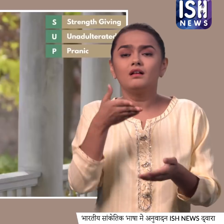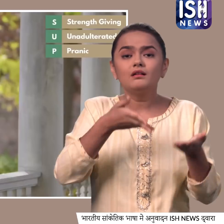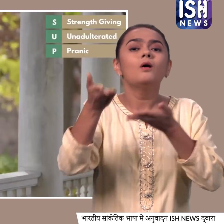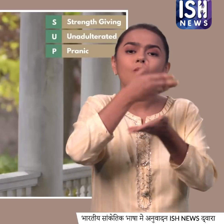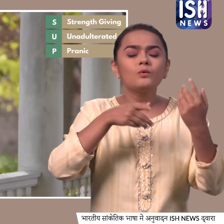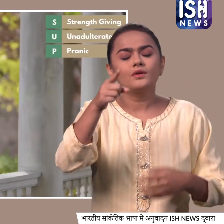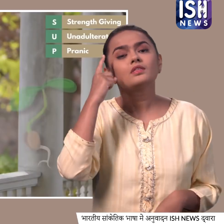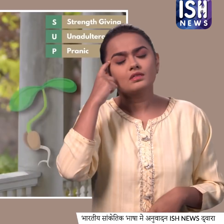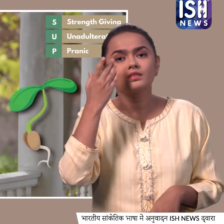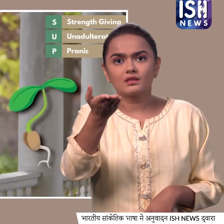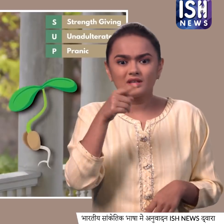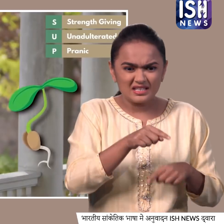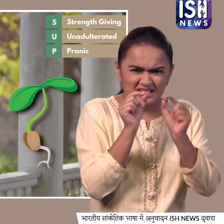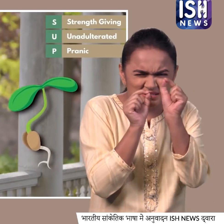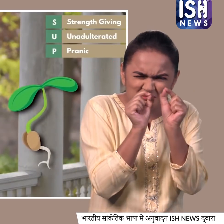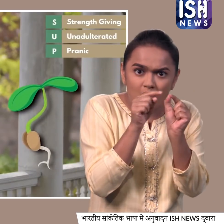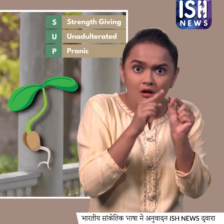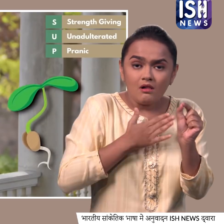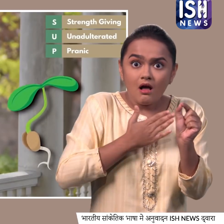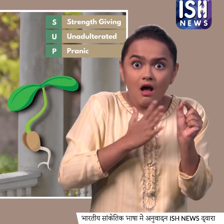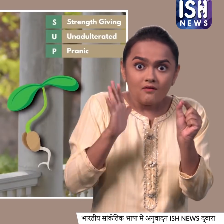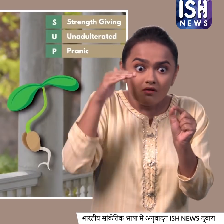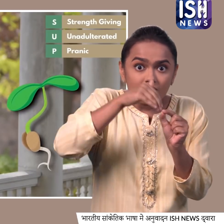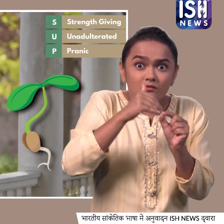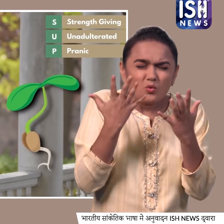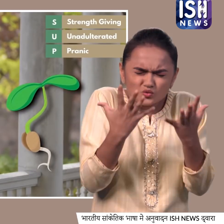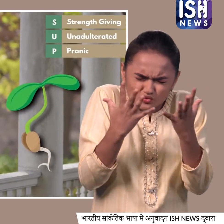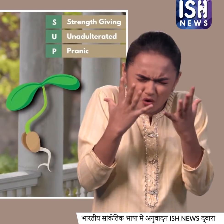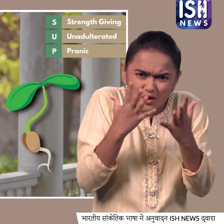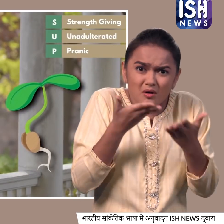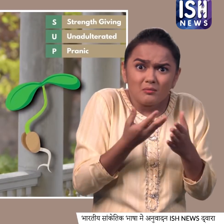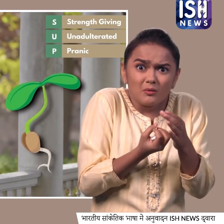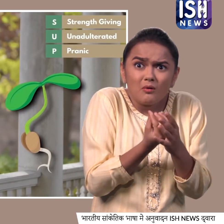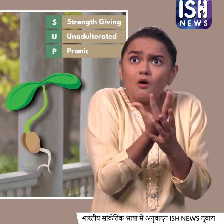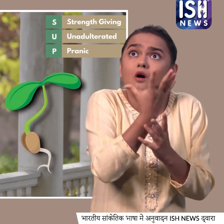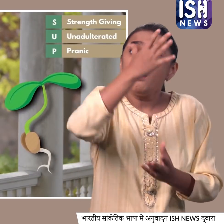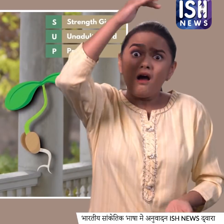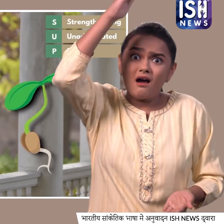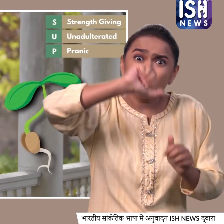Think - how much life, how much prana, how much energy is in this little sprout